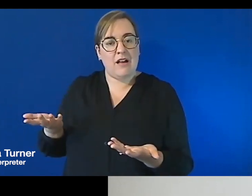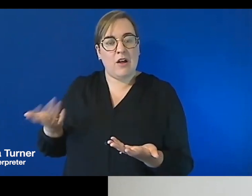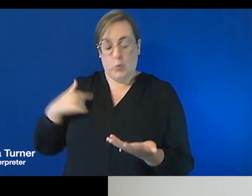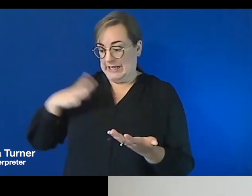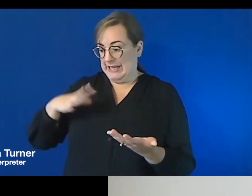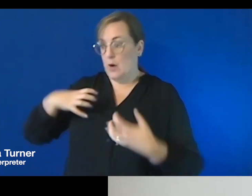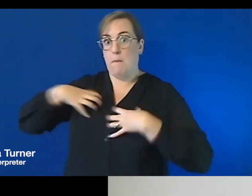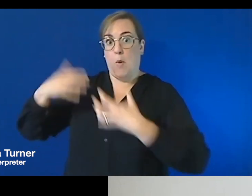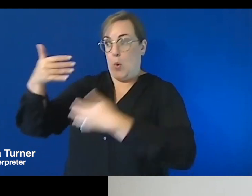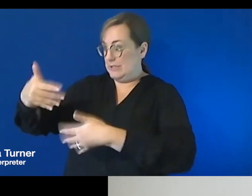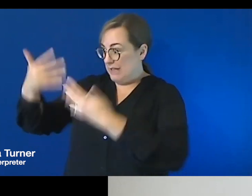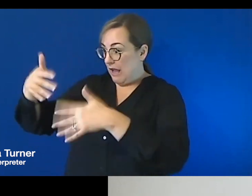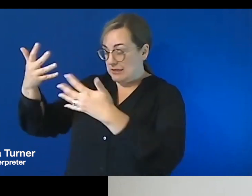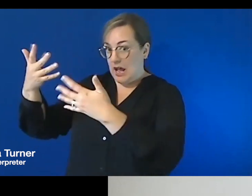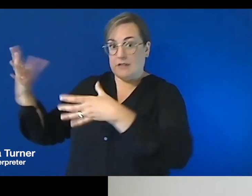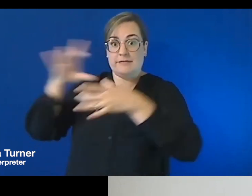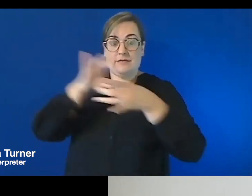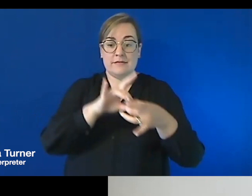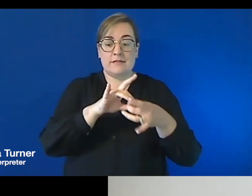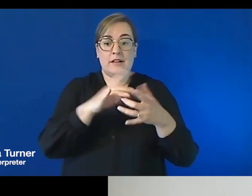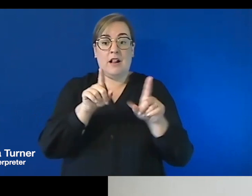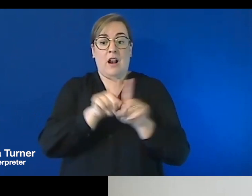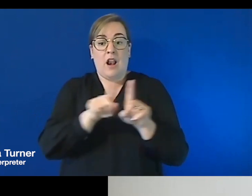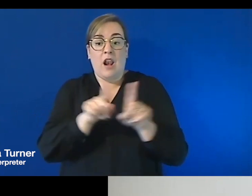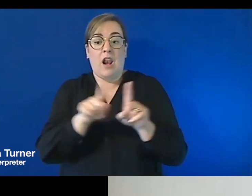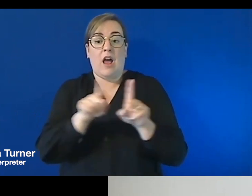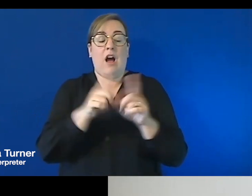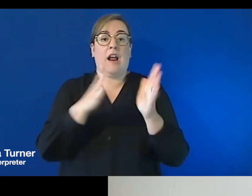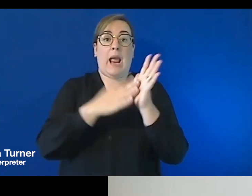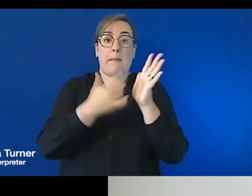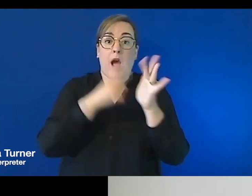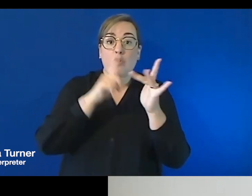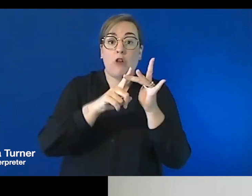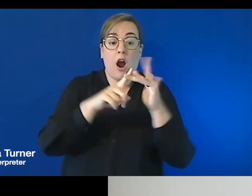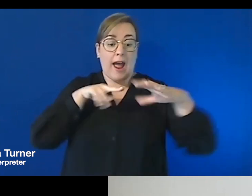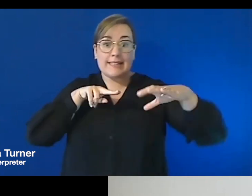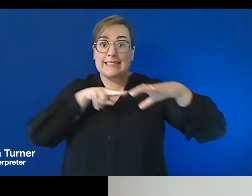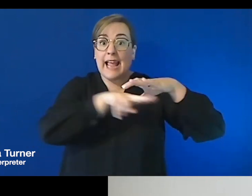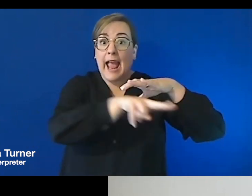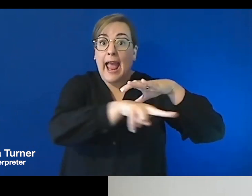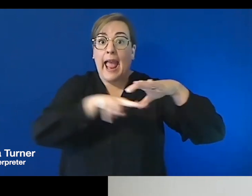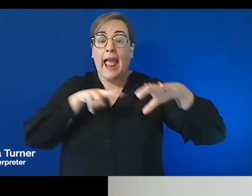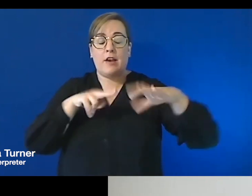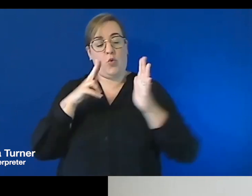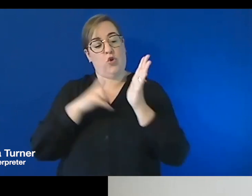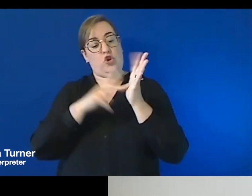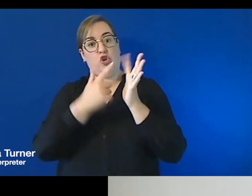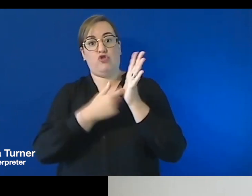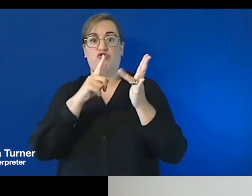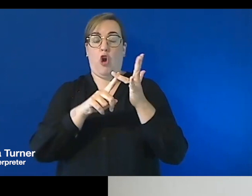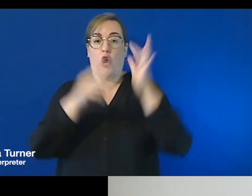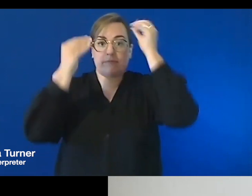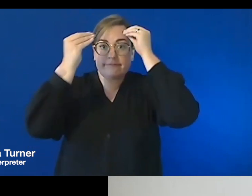to MRI scans, information of neurotransmitters, feedback from patients from different countries,